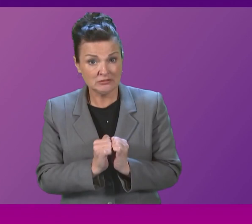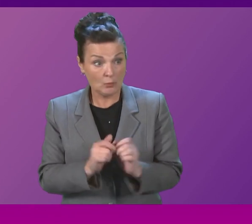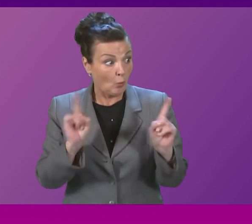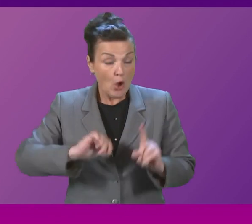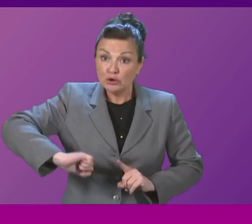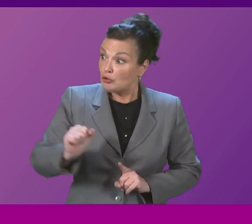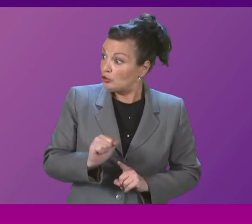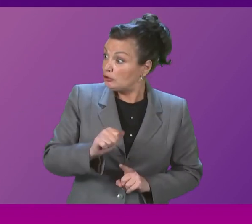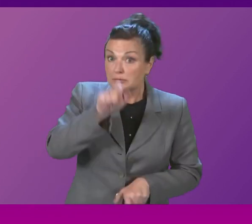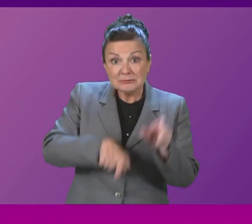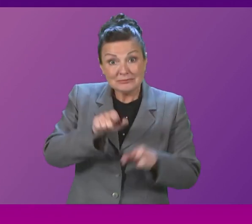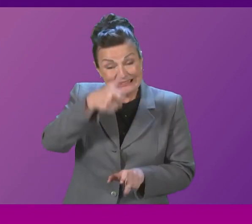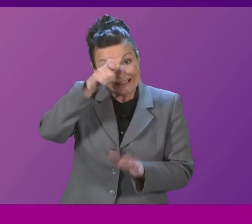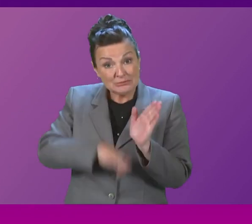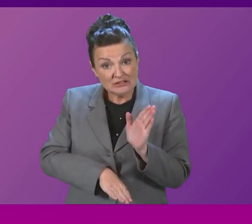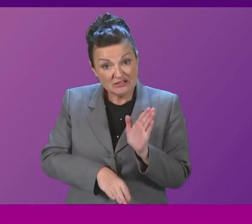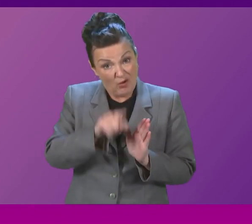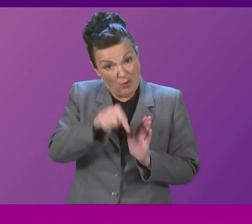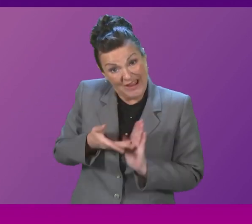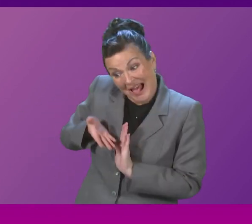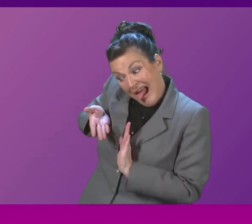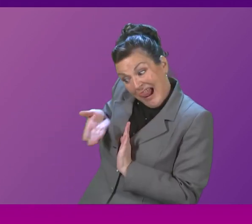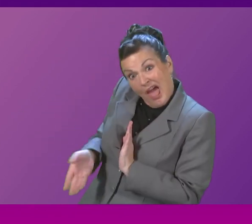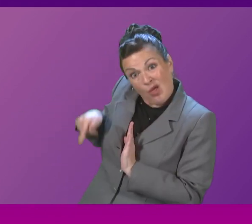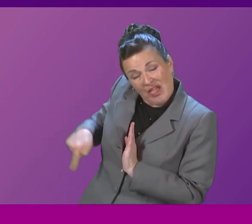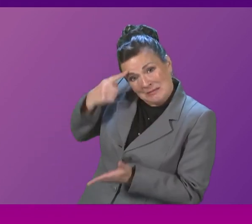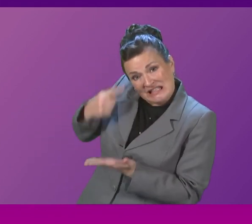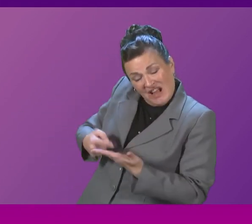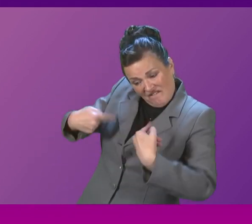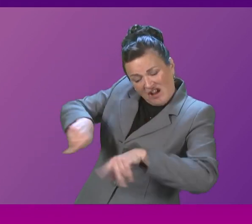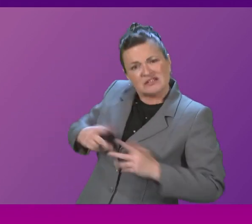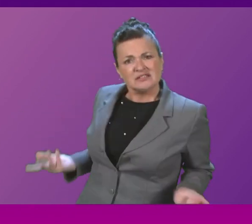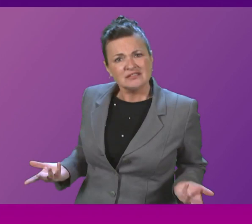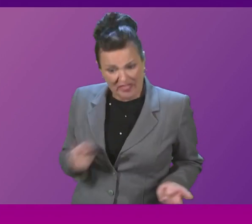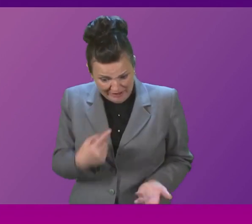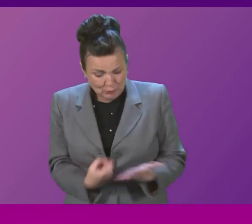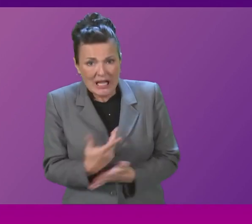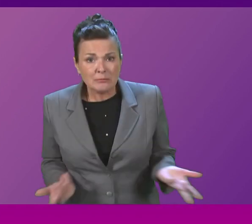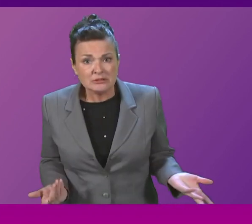Right now, we are experiencing what happens when we allow others to take decisions for us instead of taking those decisions for ourselves.